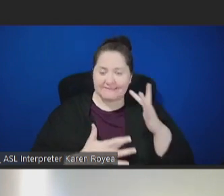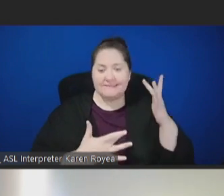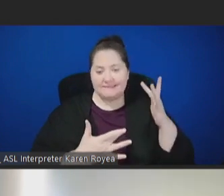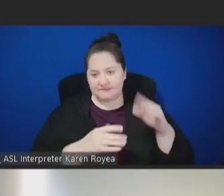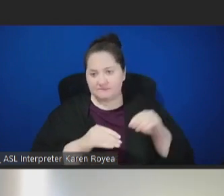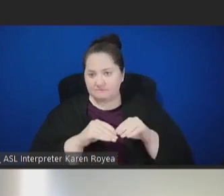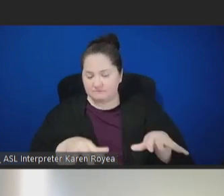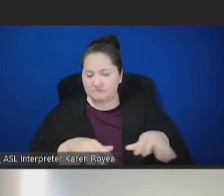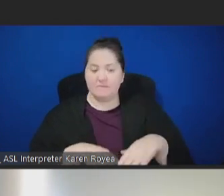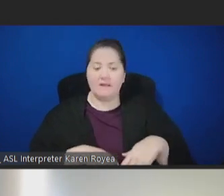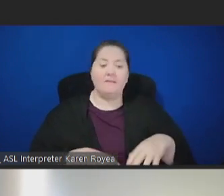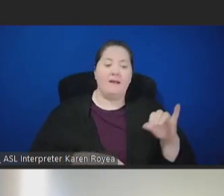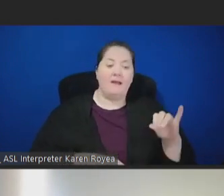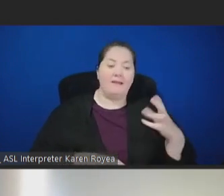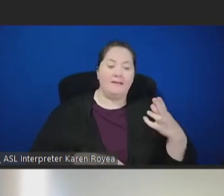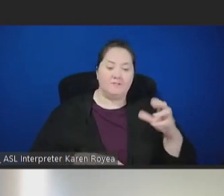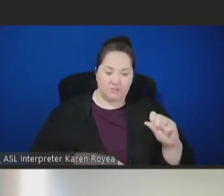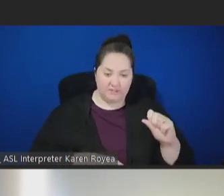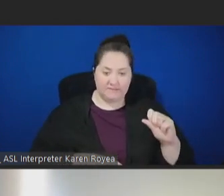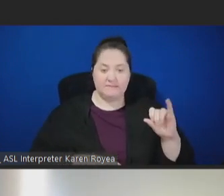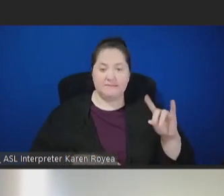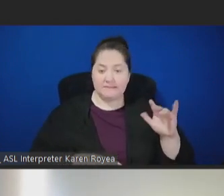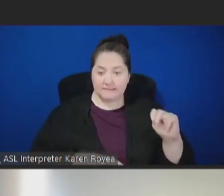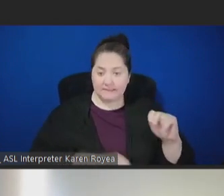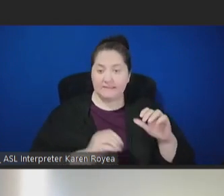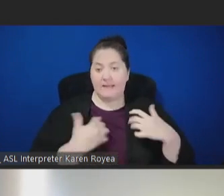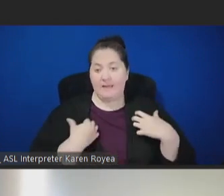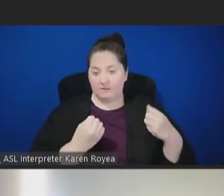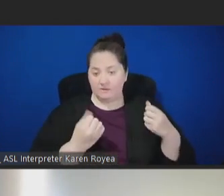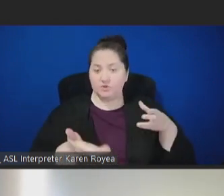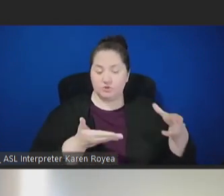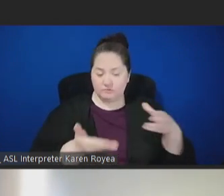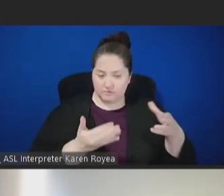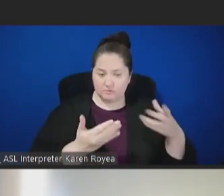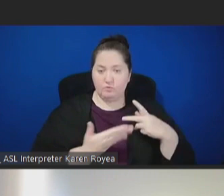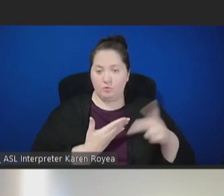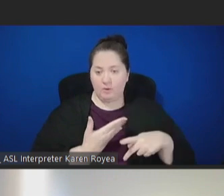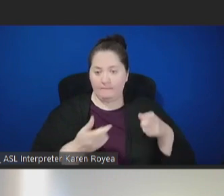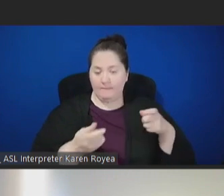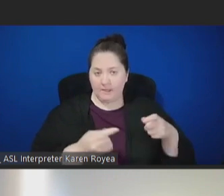Indian Health Service Immunization Program Manager. We submitted a written response,